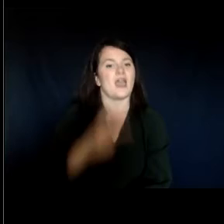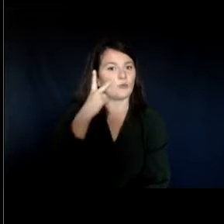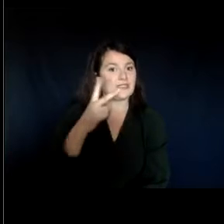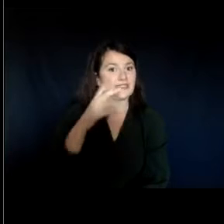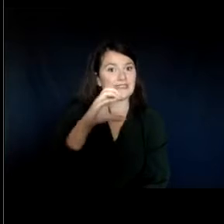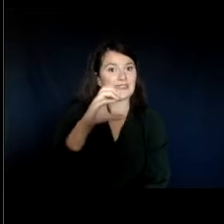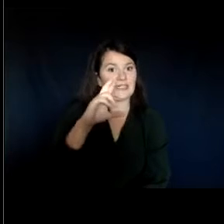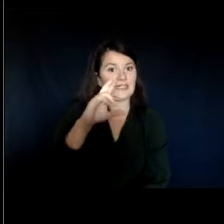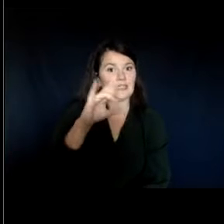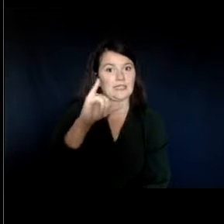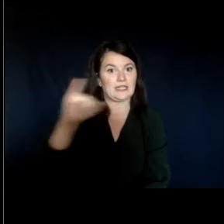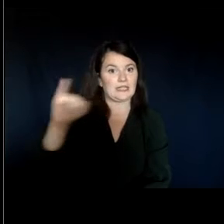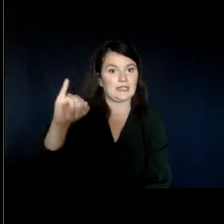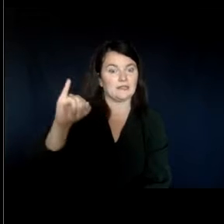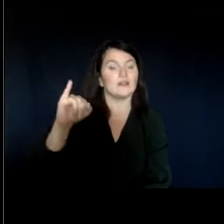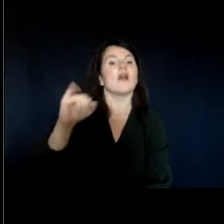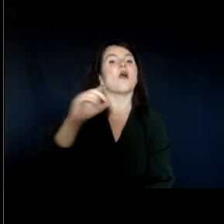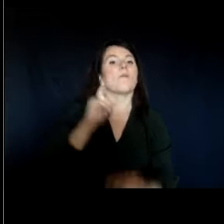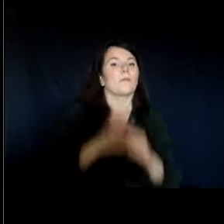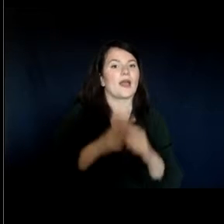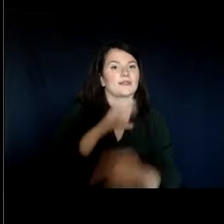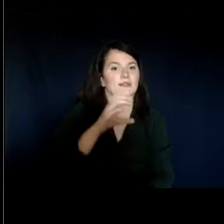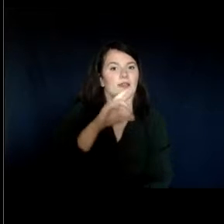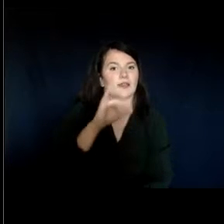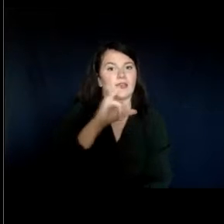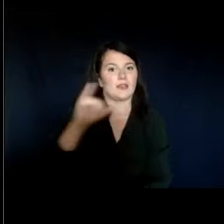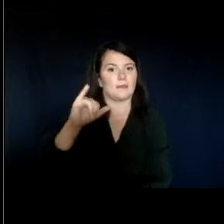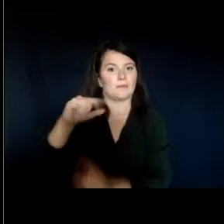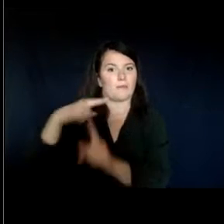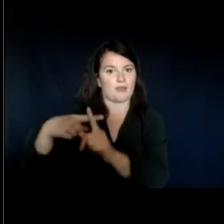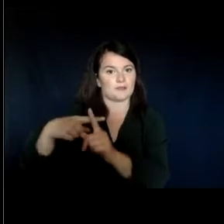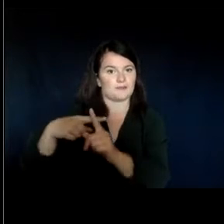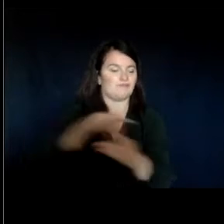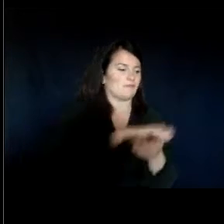so I'll focus more on providing information